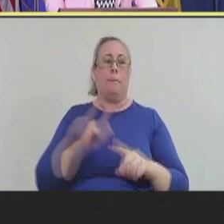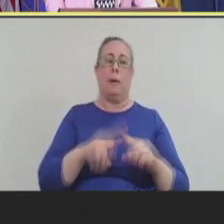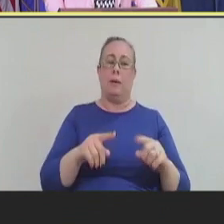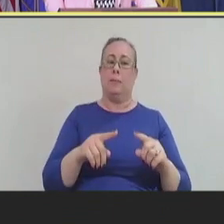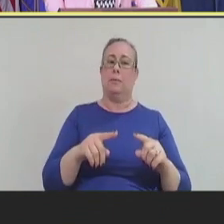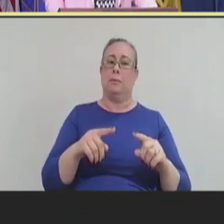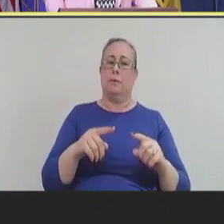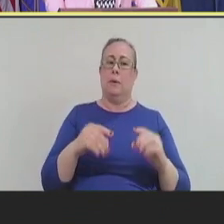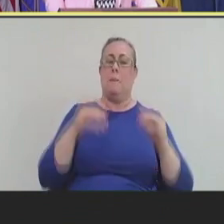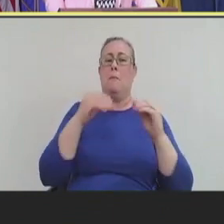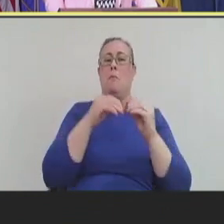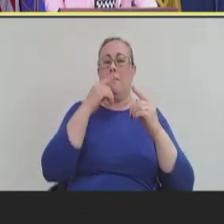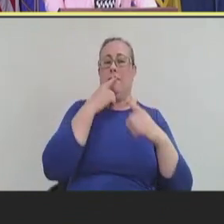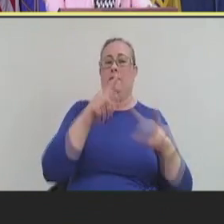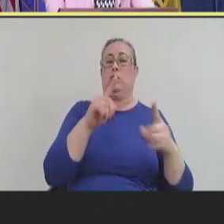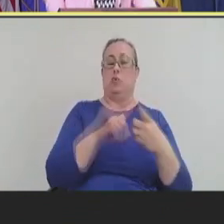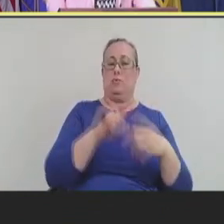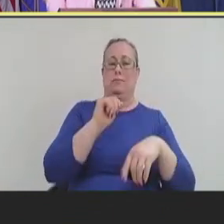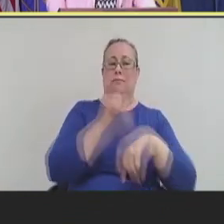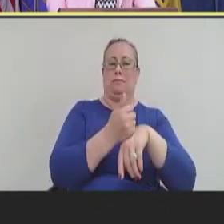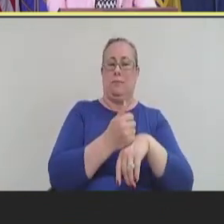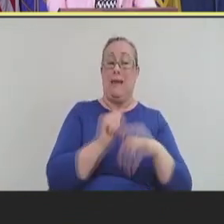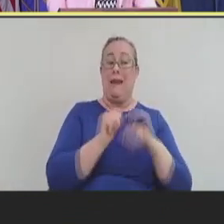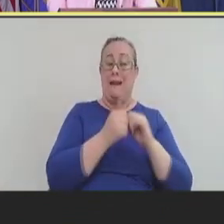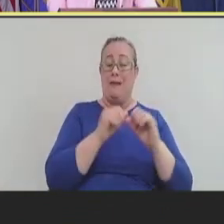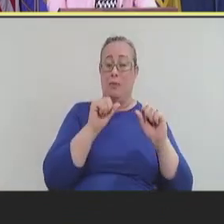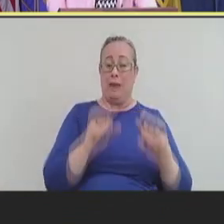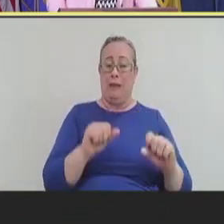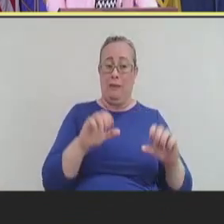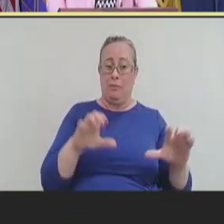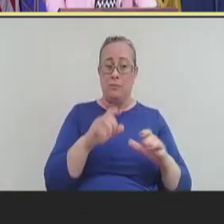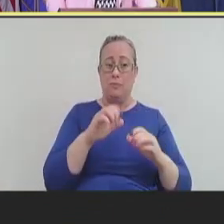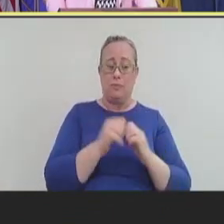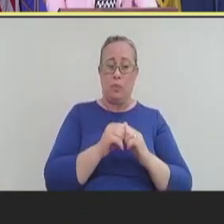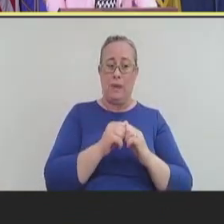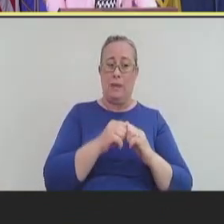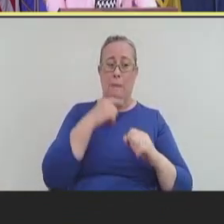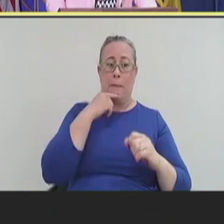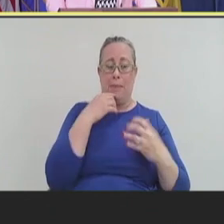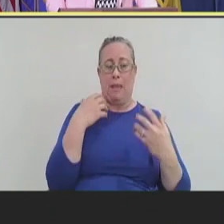efficient way to do that and how we can do that across public health is, I think, a promise.